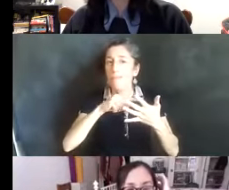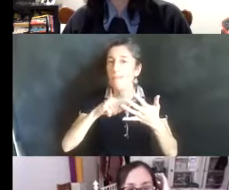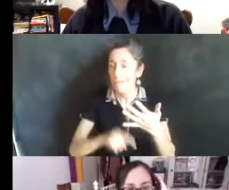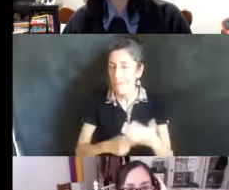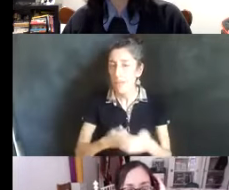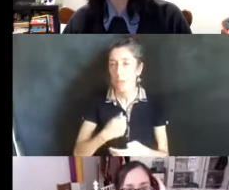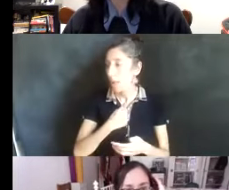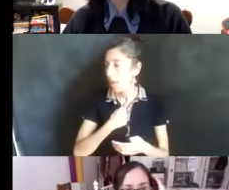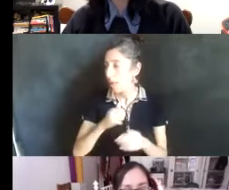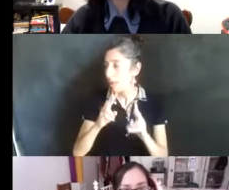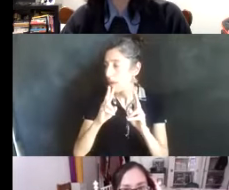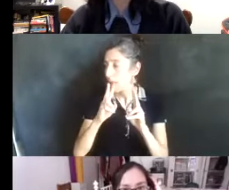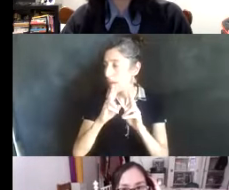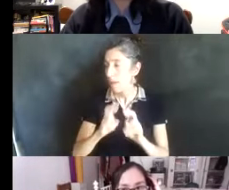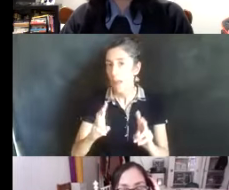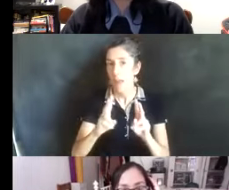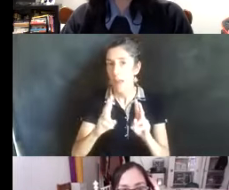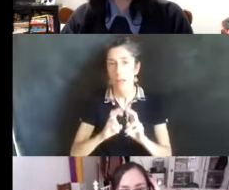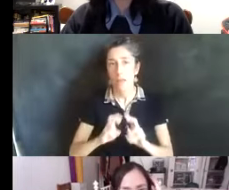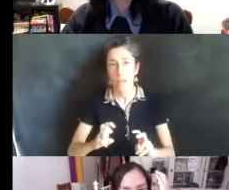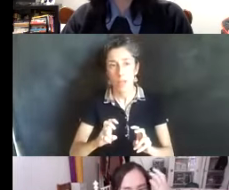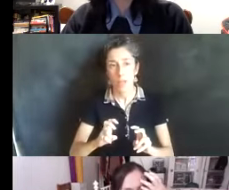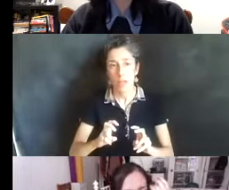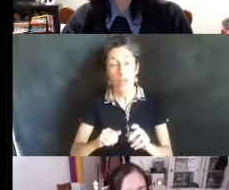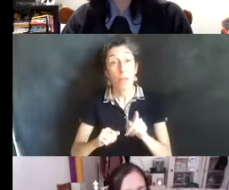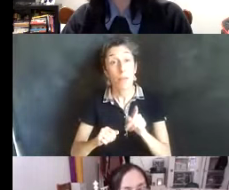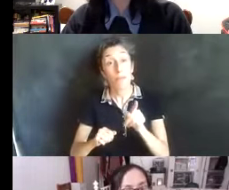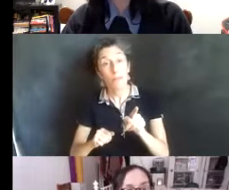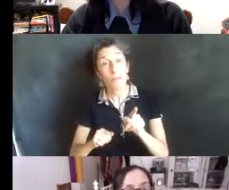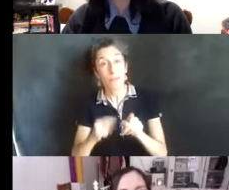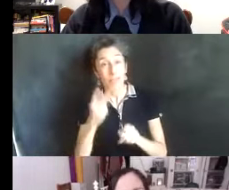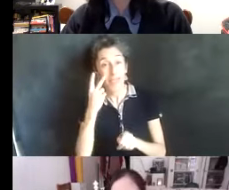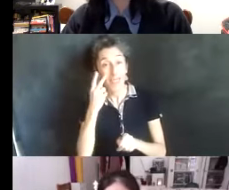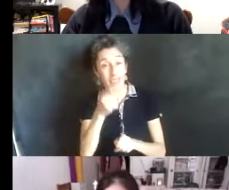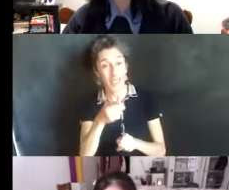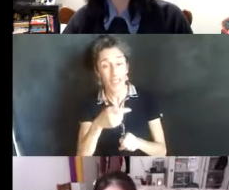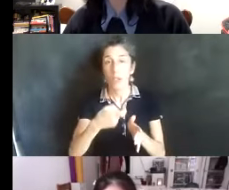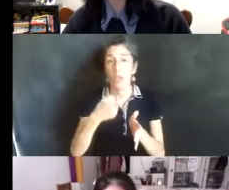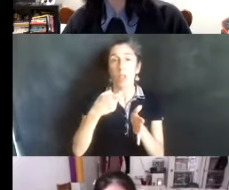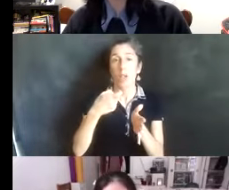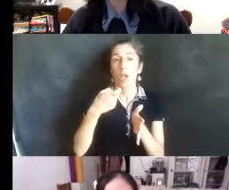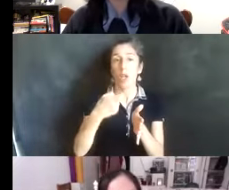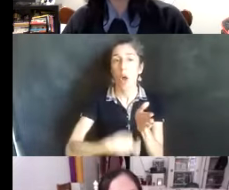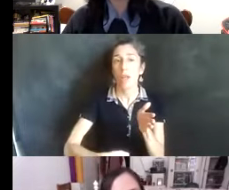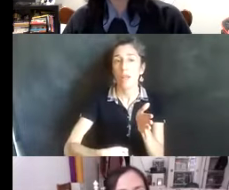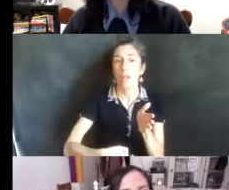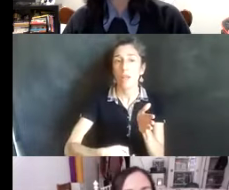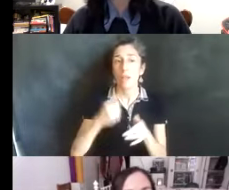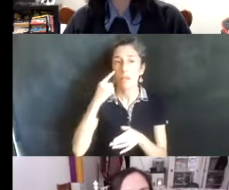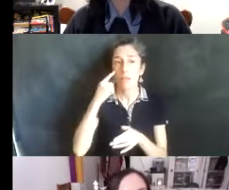of caring. I have to admit that this has been a very exhausting semester for me.